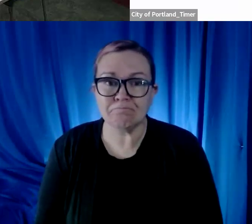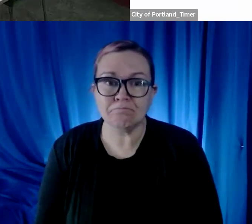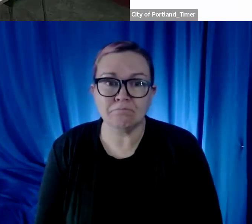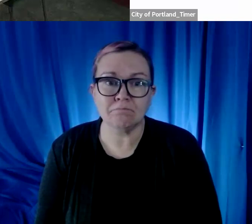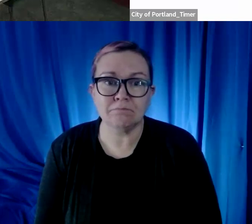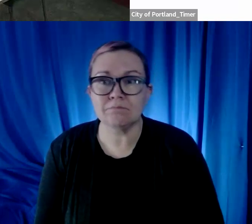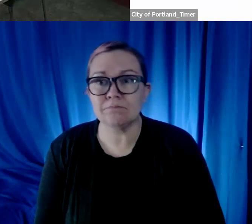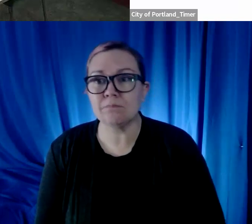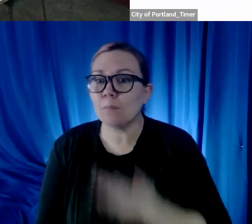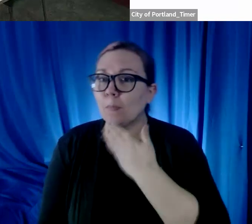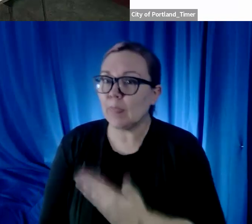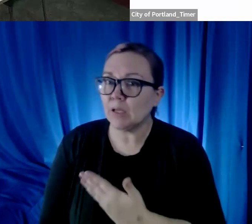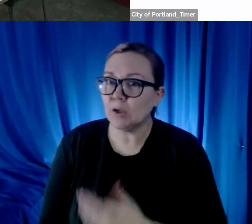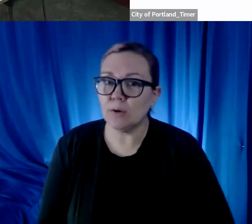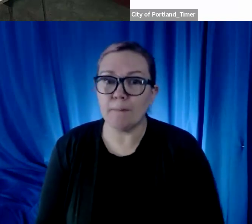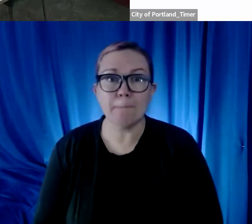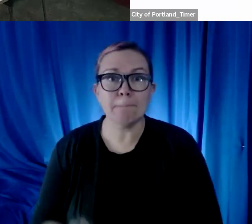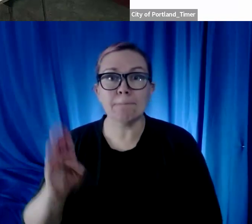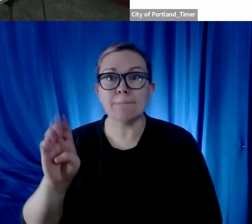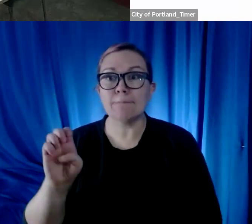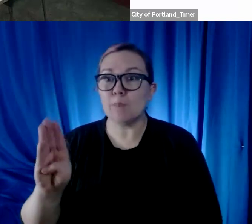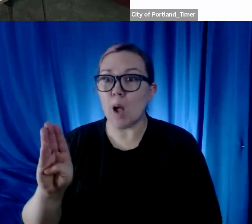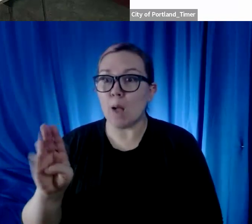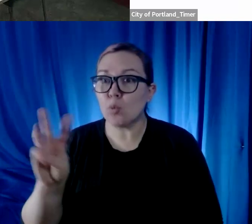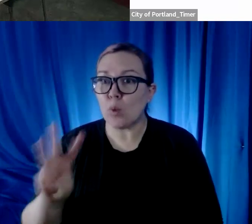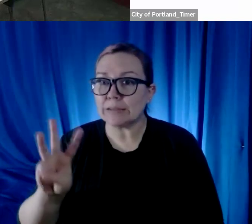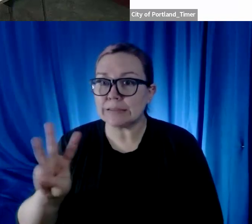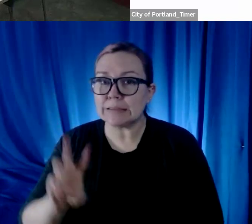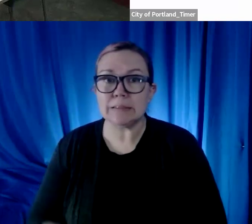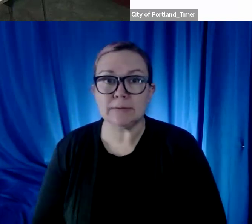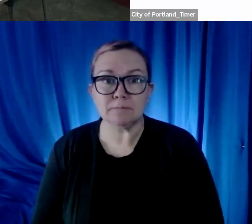Thank you. Bob Weinstein. Rory Reed.